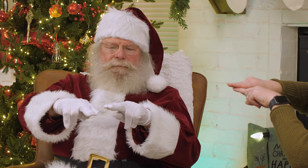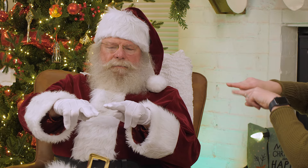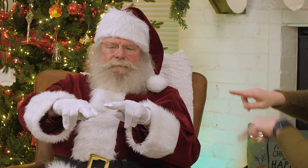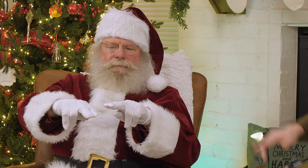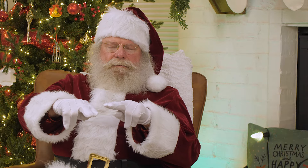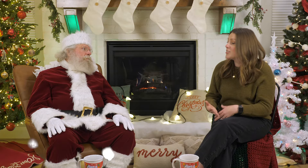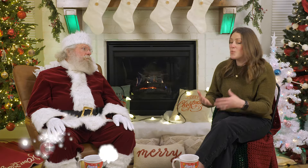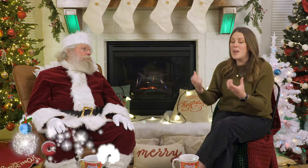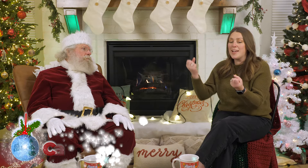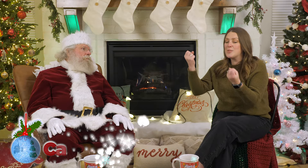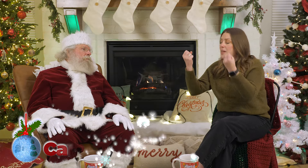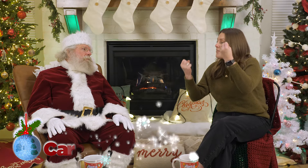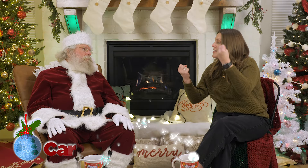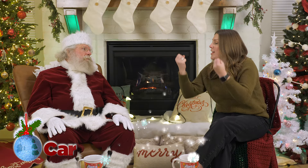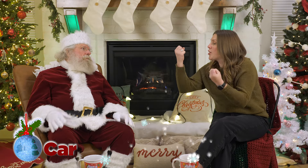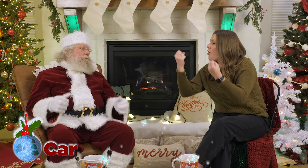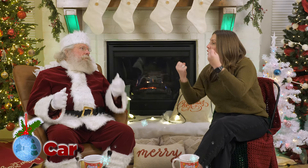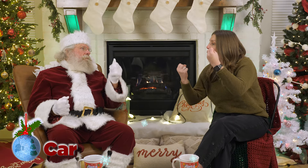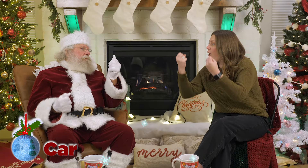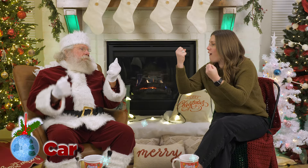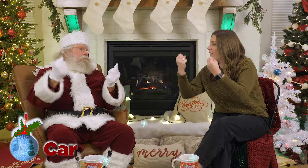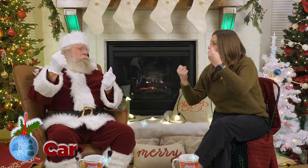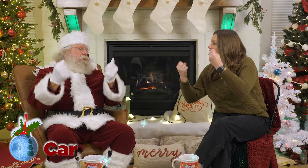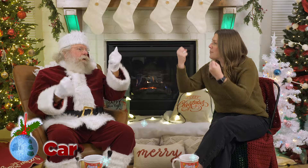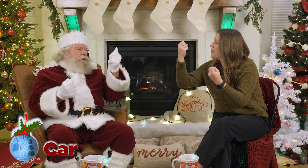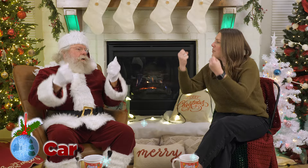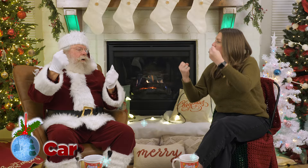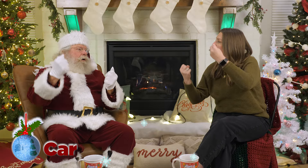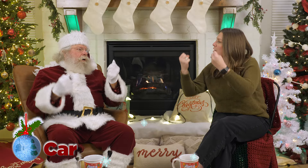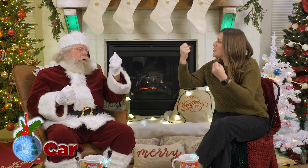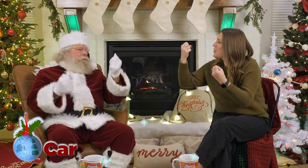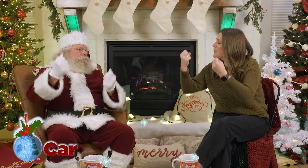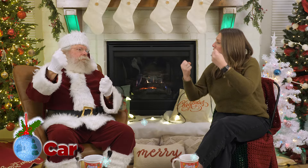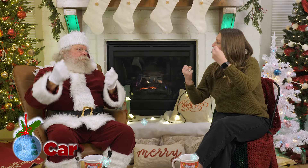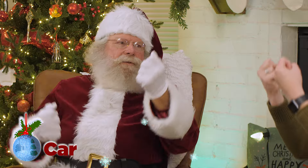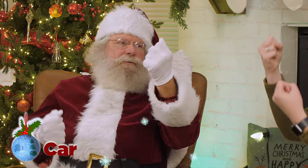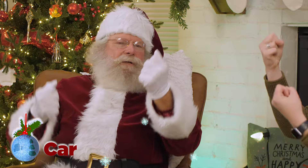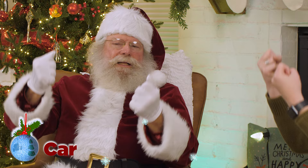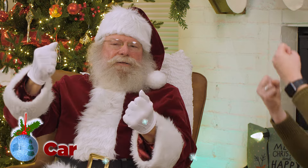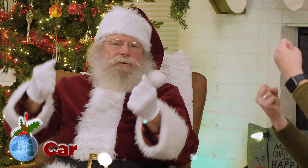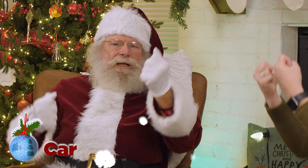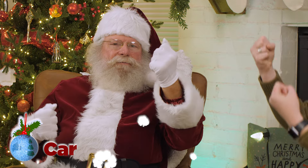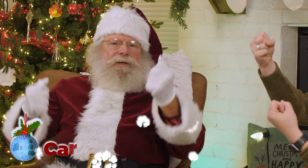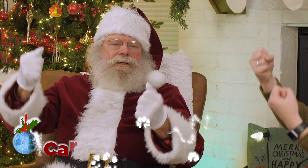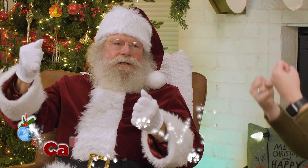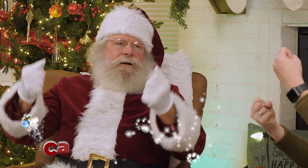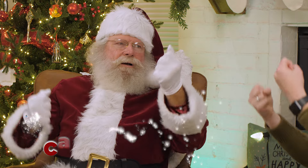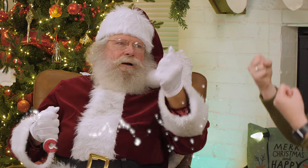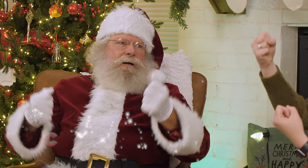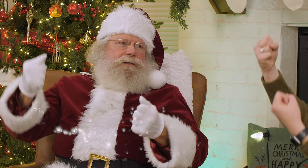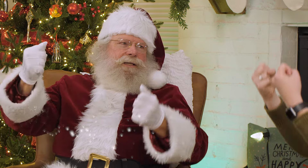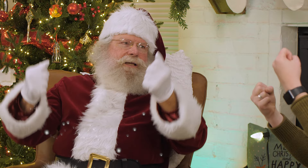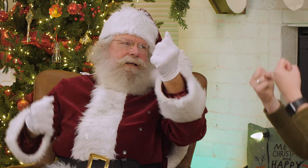Awesome. So next we have the sign car. Yeah. Cars. Like driving the car. Like driving the car.